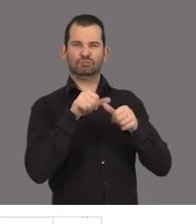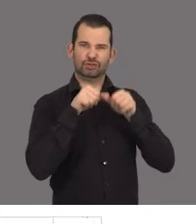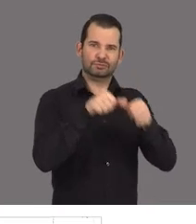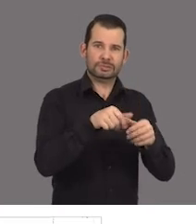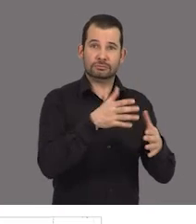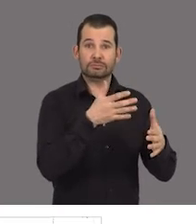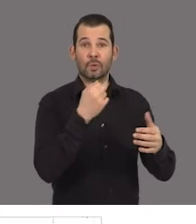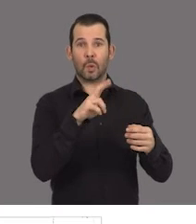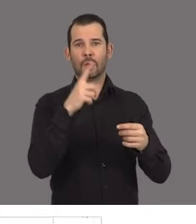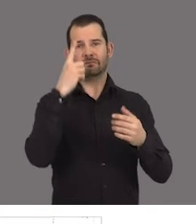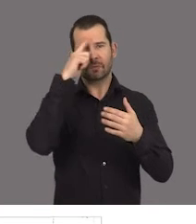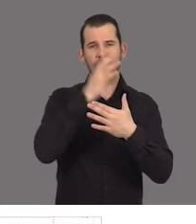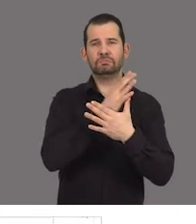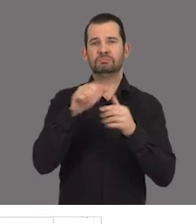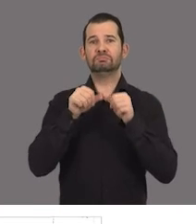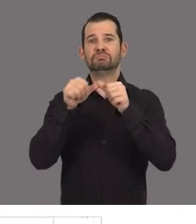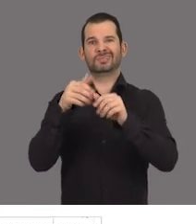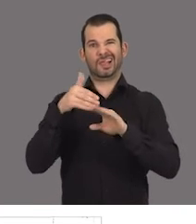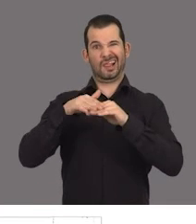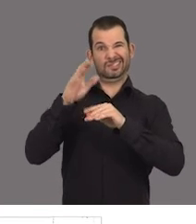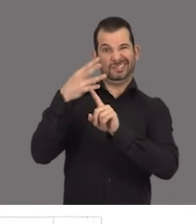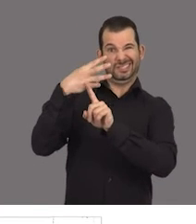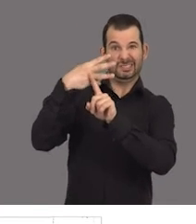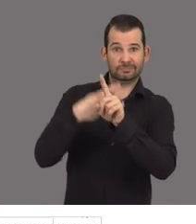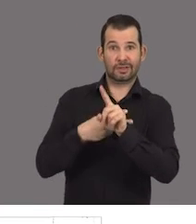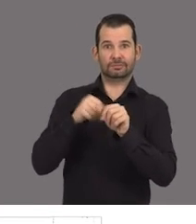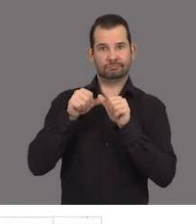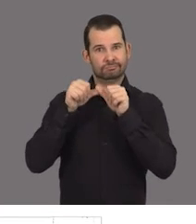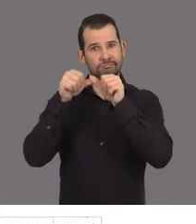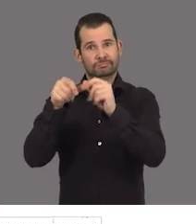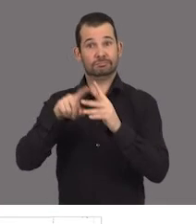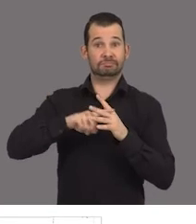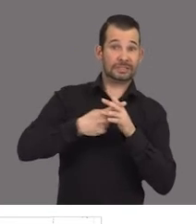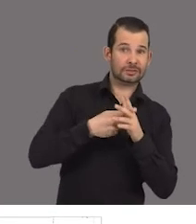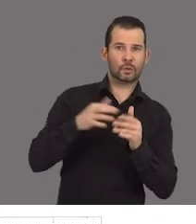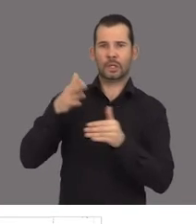of at least six consecutive months beginning or ending in the tax year.